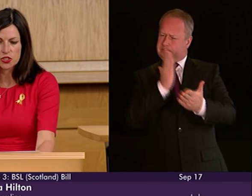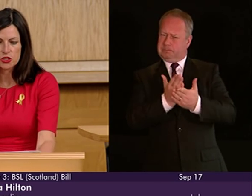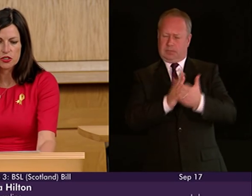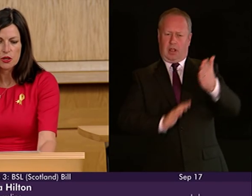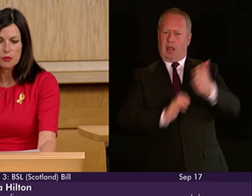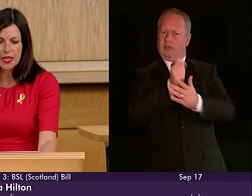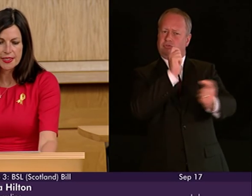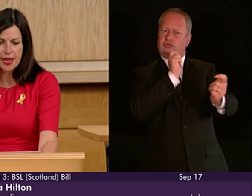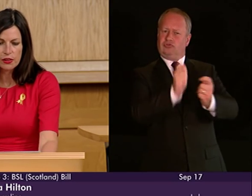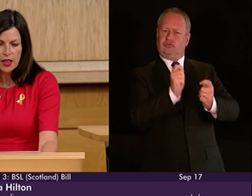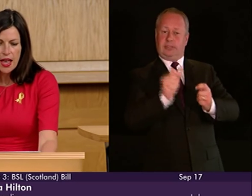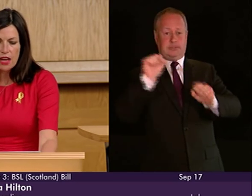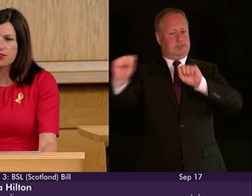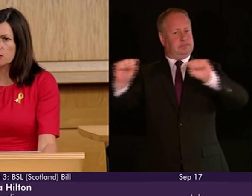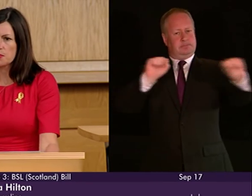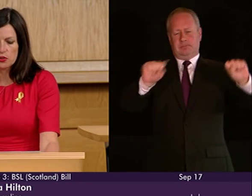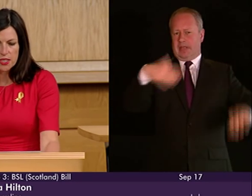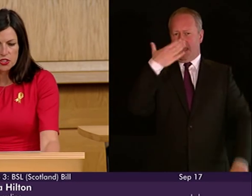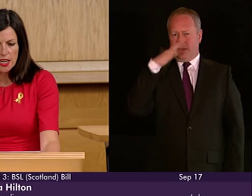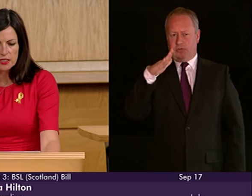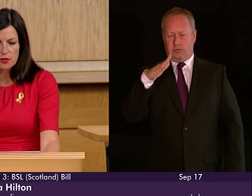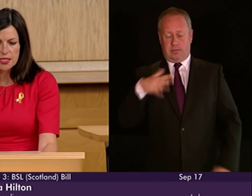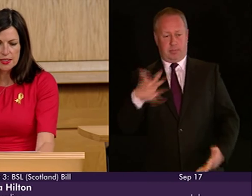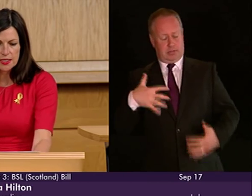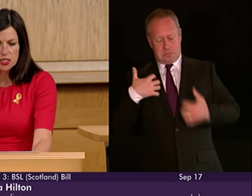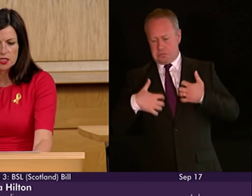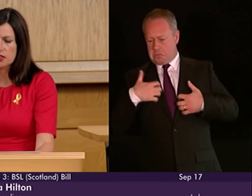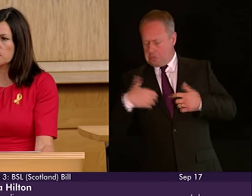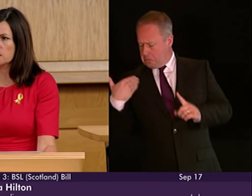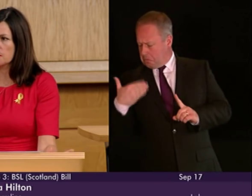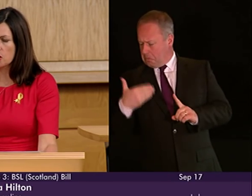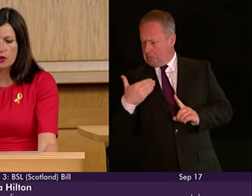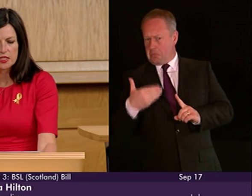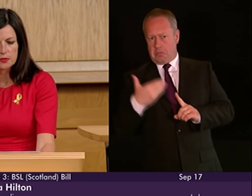attitude to BSL. I have followed it with interest from its early stages, and I noted comments